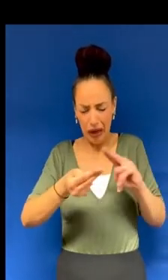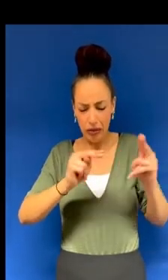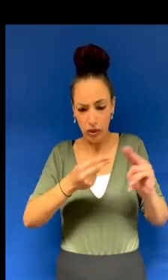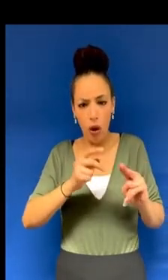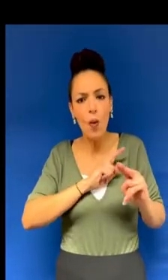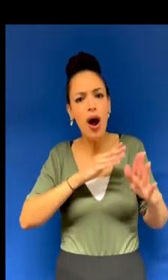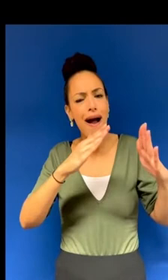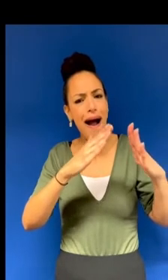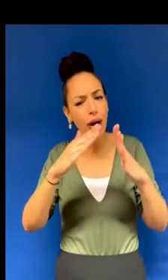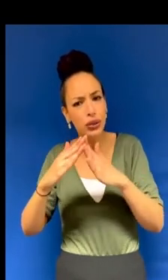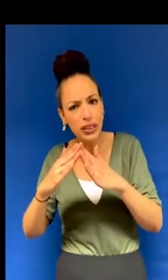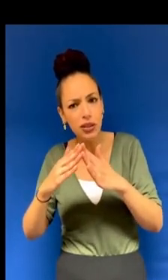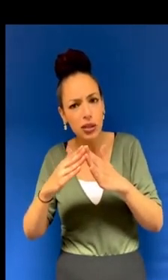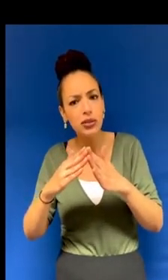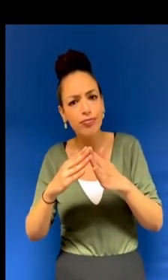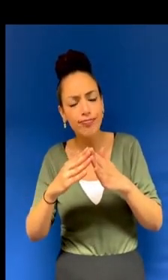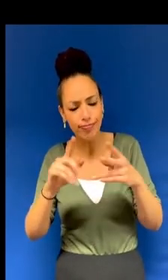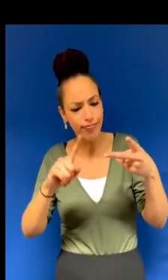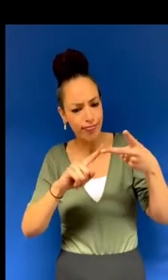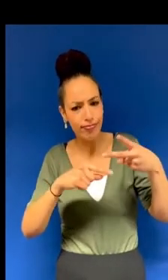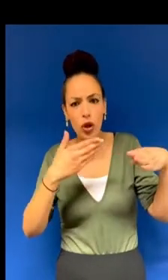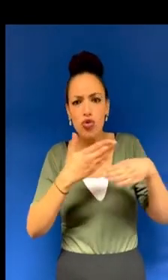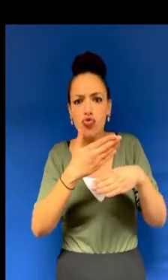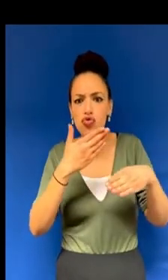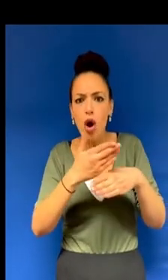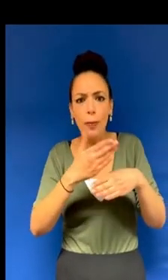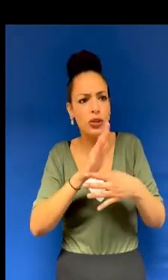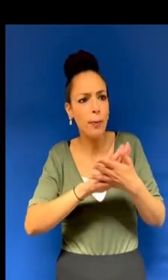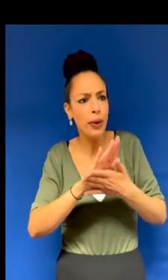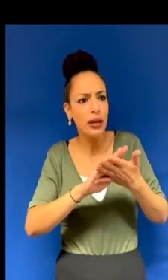and I think these are social issues right, the reason why these communities are dying at a far